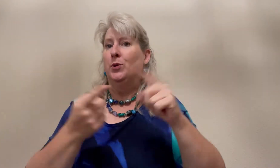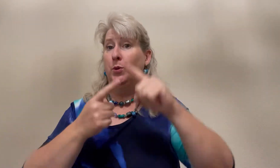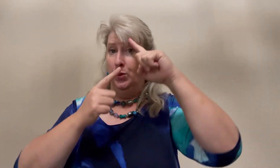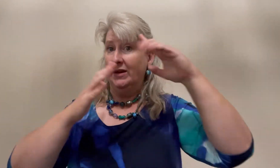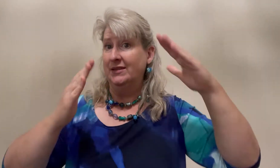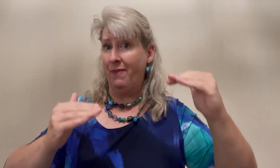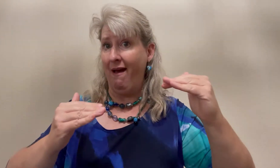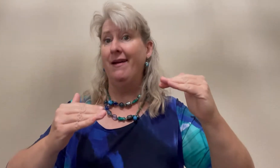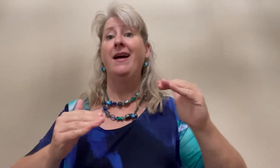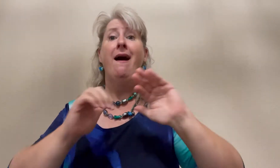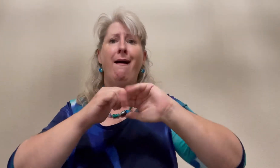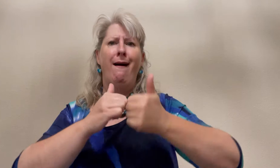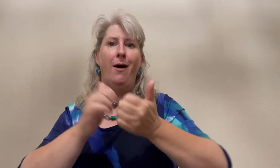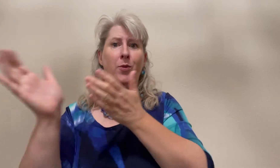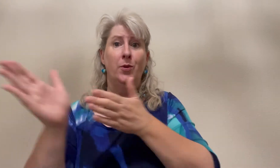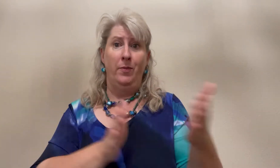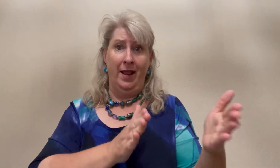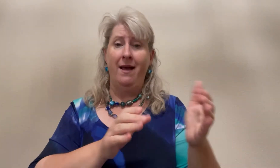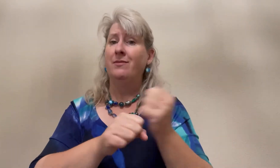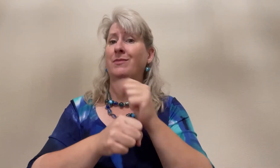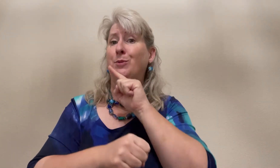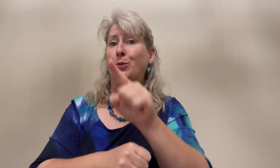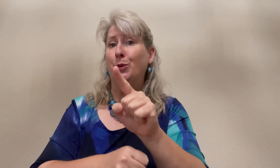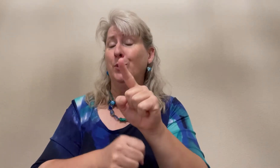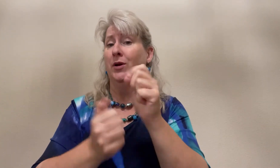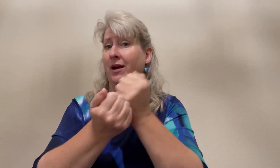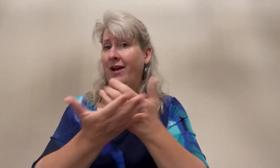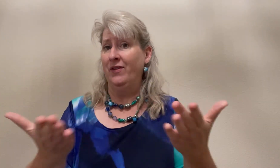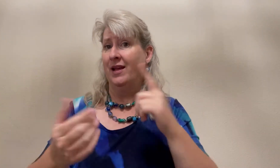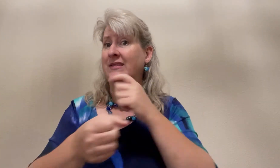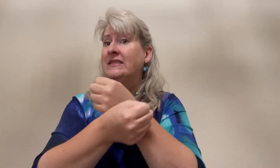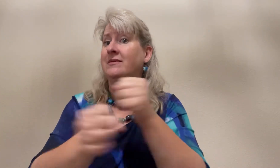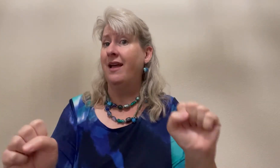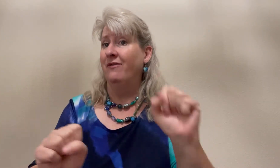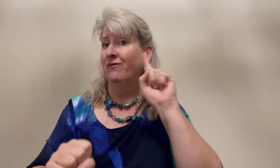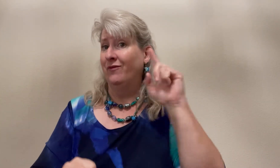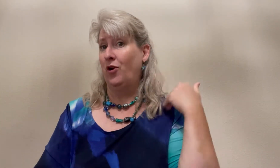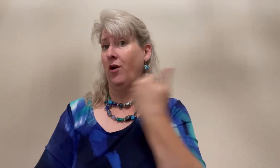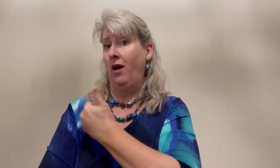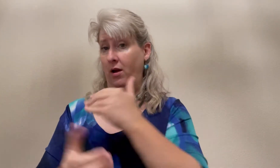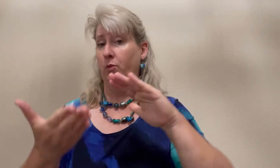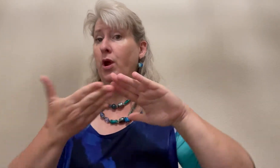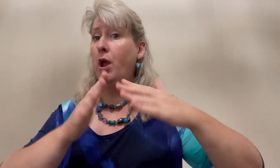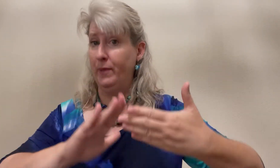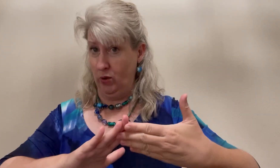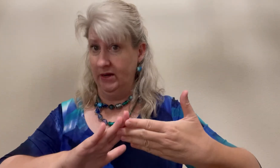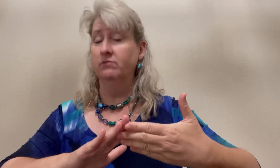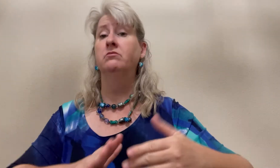to expect and how to keep things safe for our community.